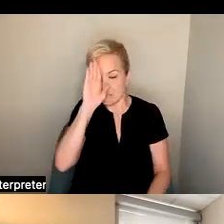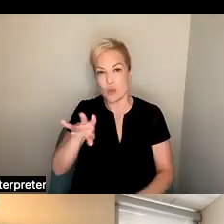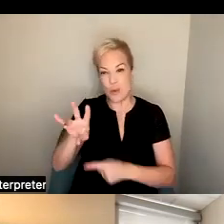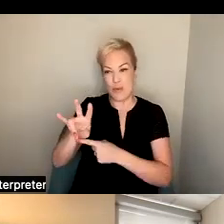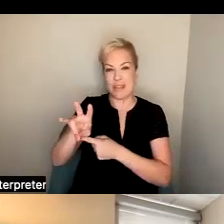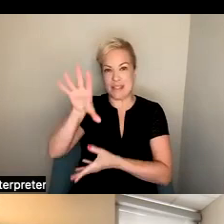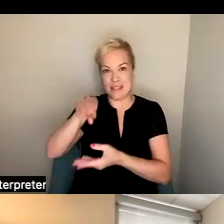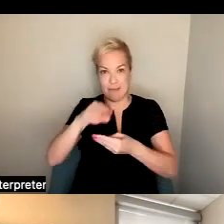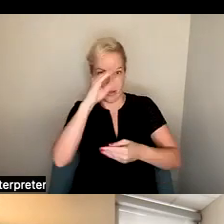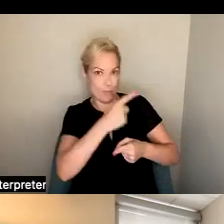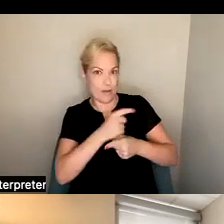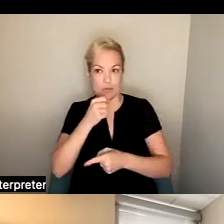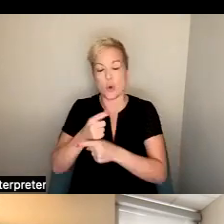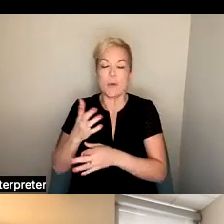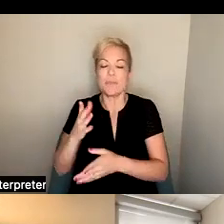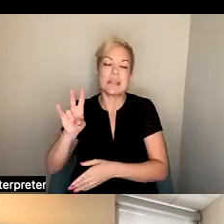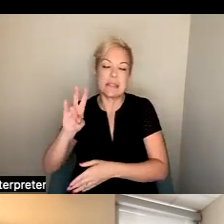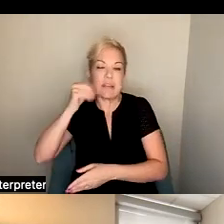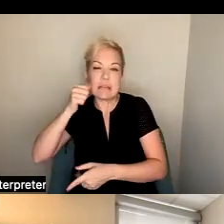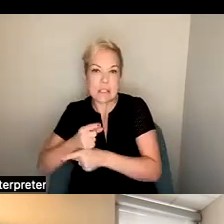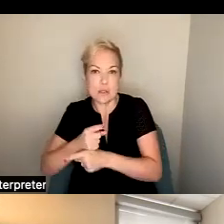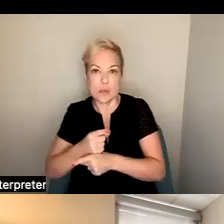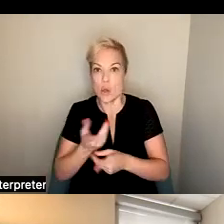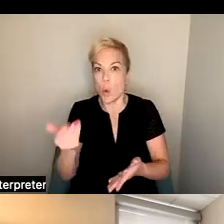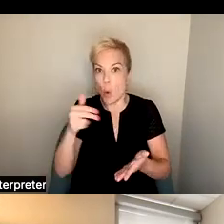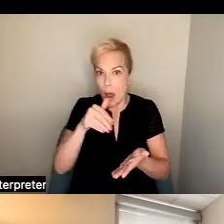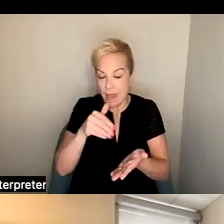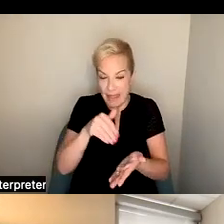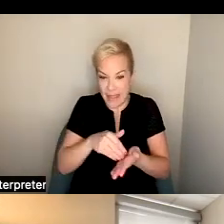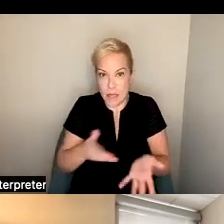sisters, or seven sisters rise again, and that triggers our new year, that begins to think